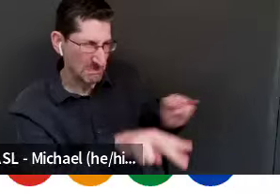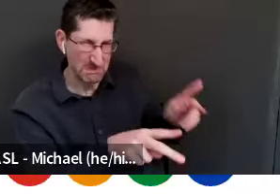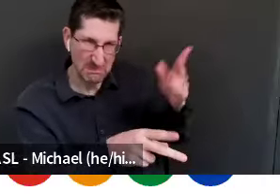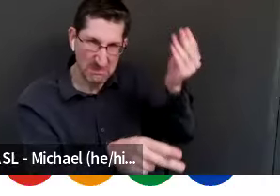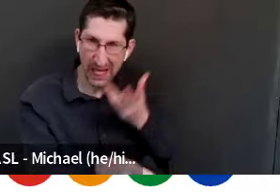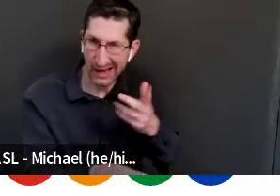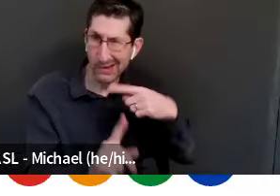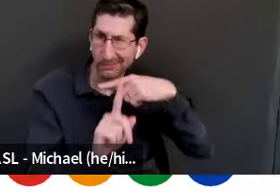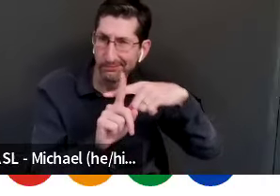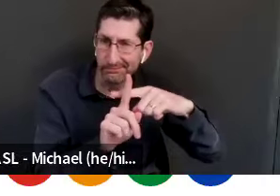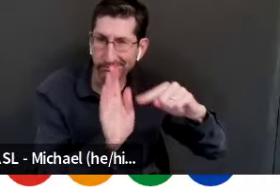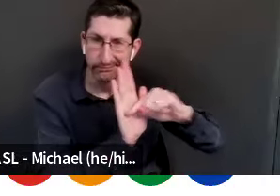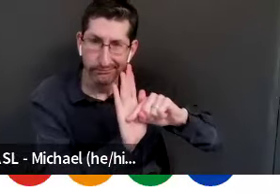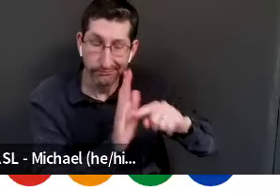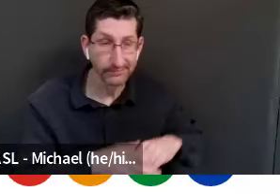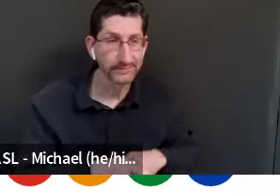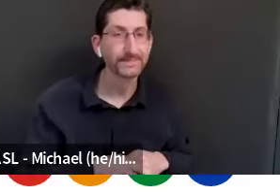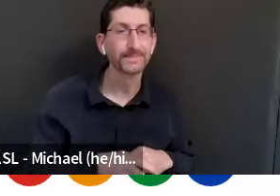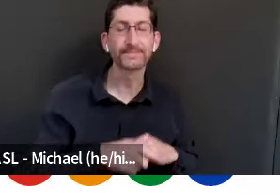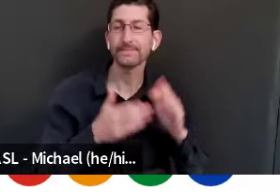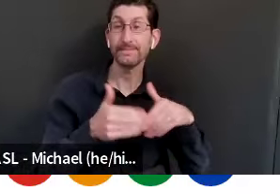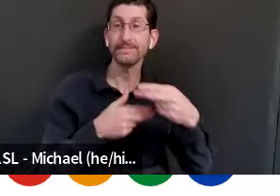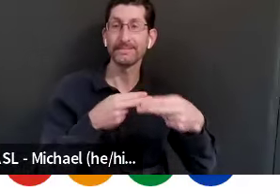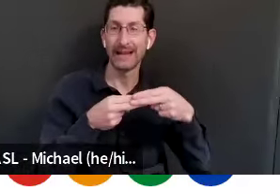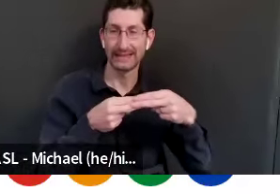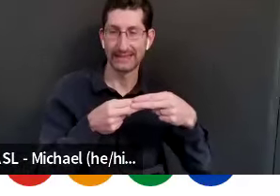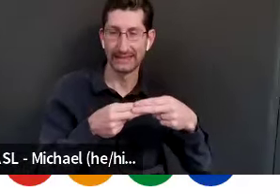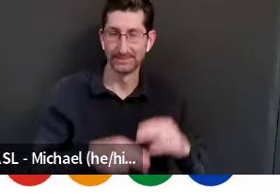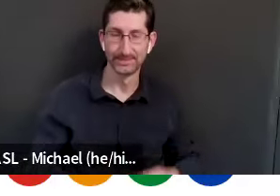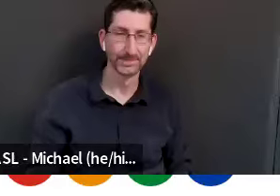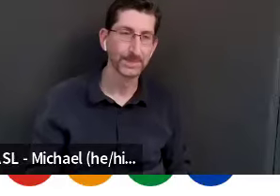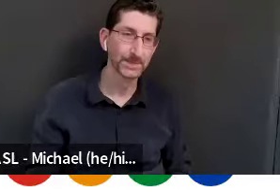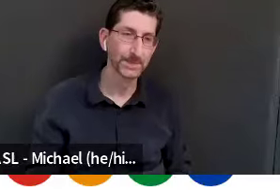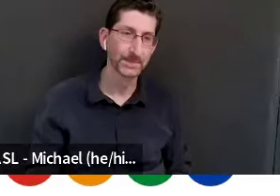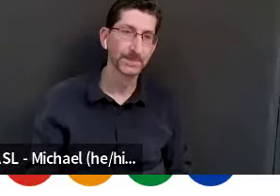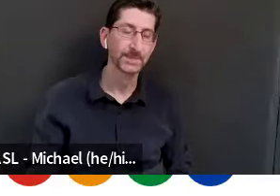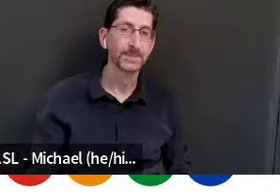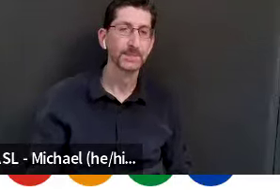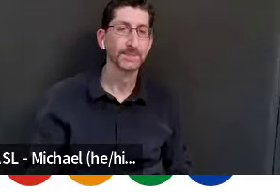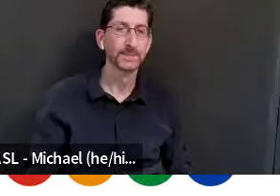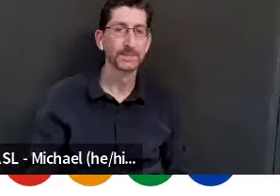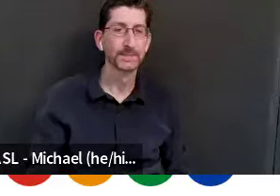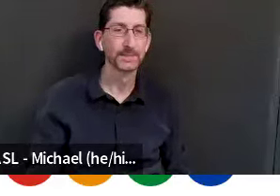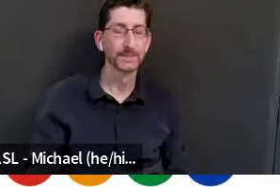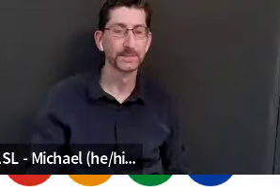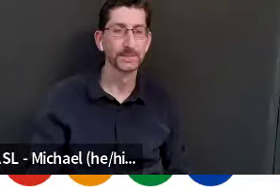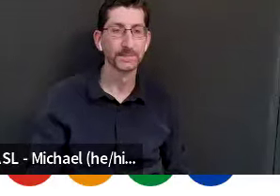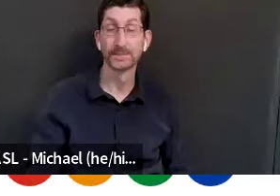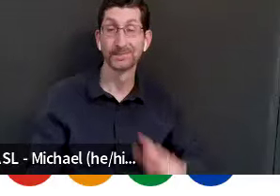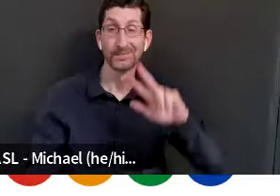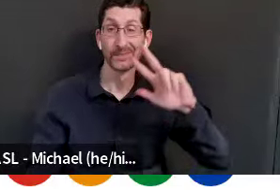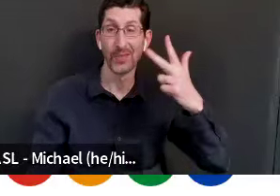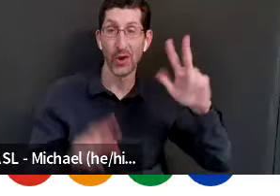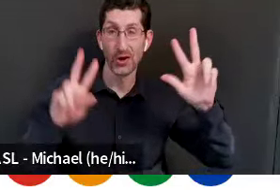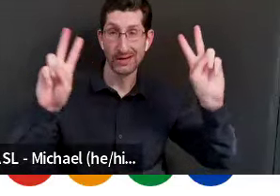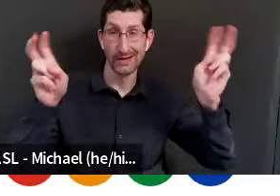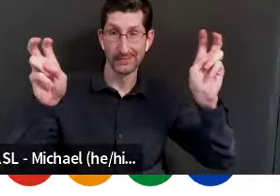DOES OR DOESN'T WORK FOR THOSE.